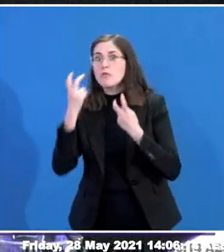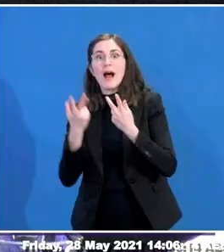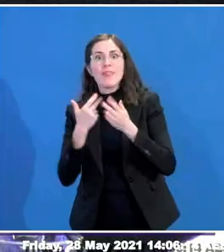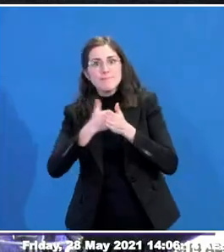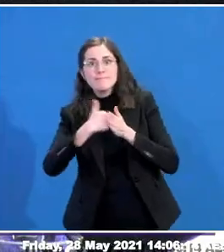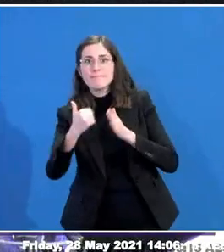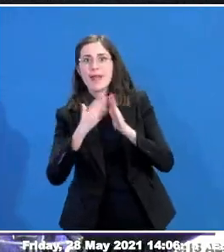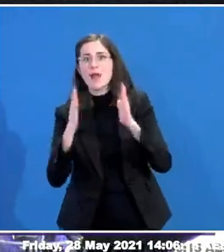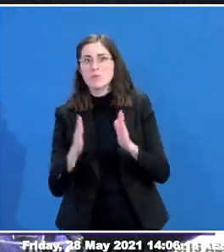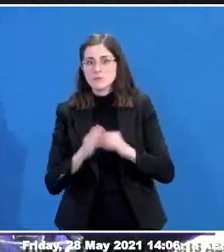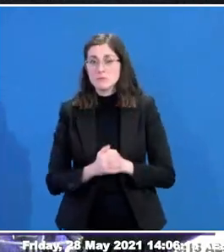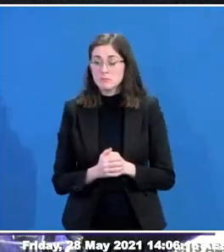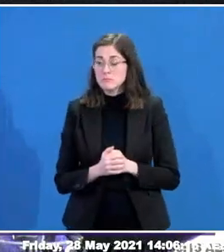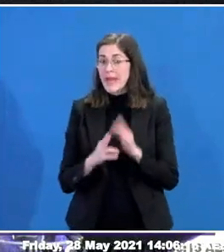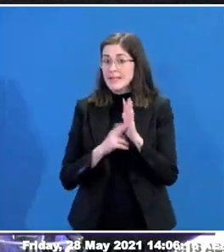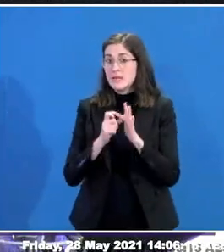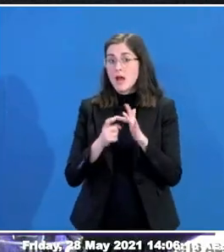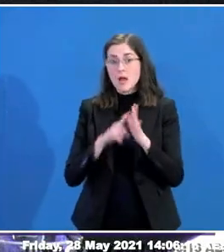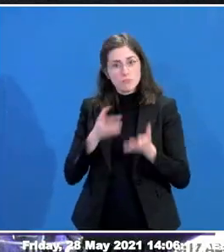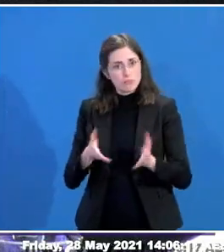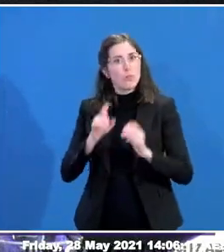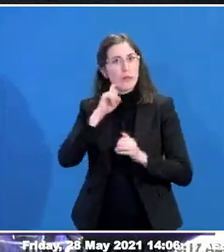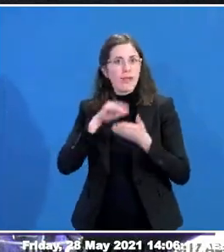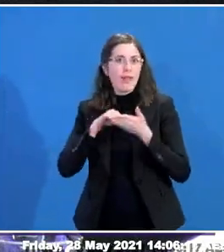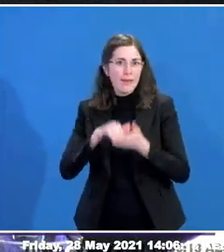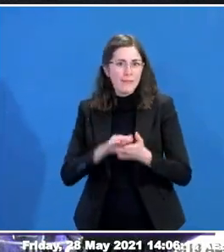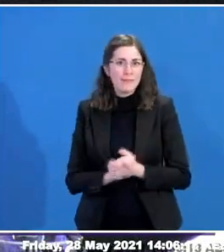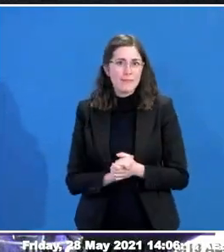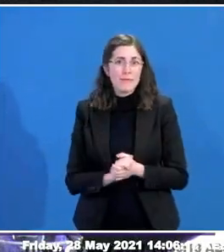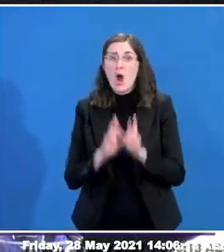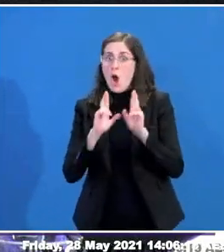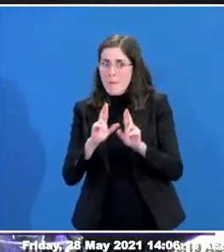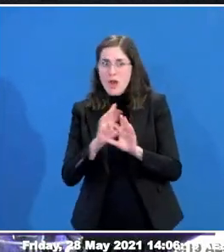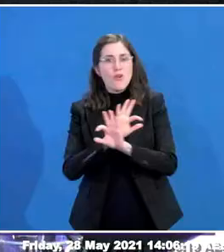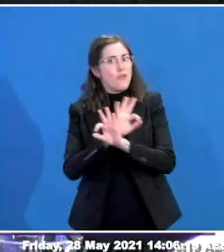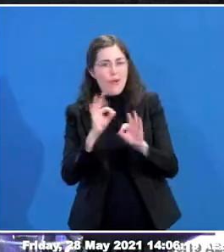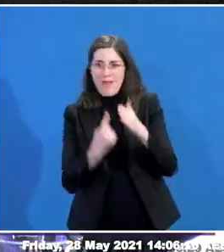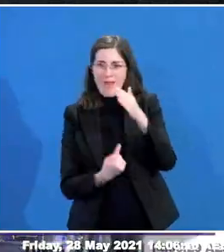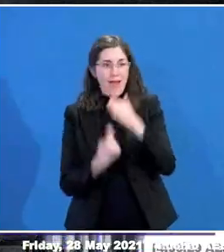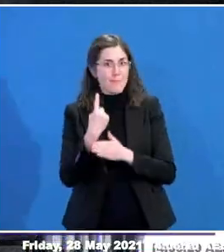So these are the sorts of things that we would do, but we try and avoid those situations by having reasonable transition periods.